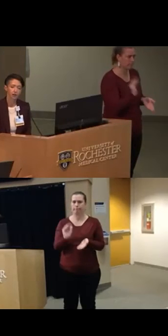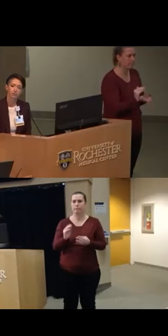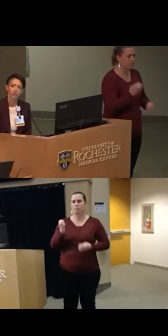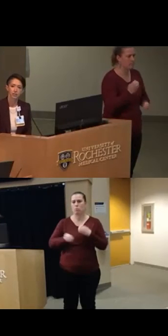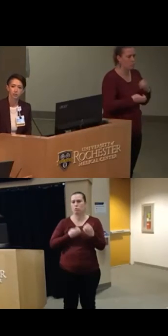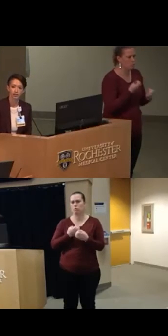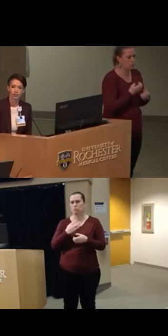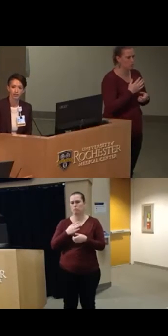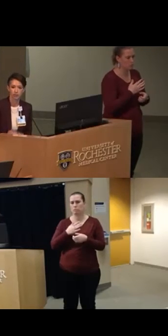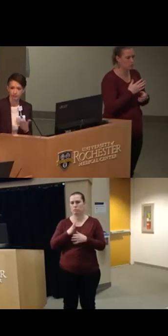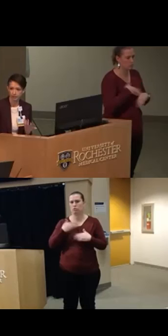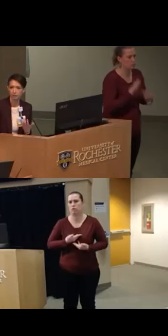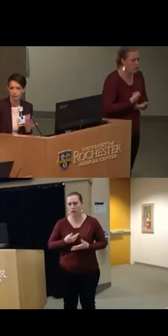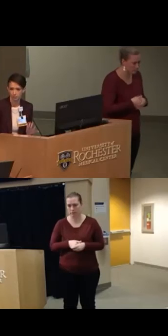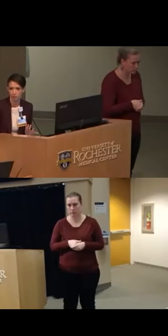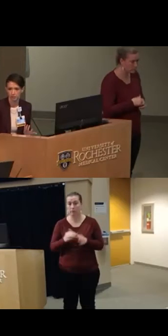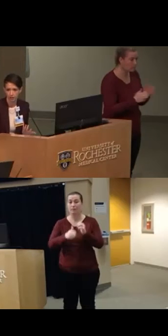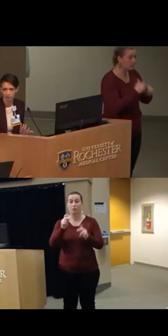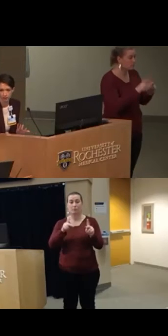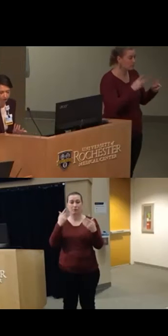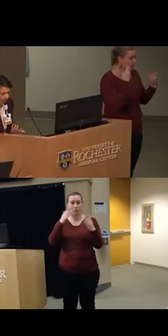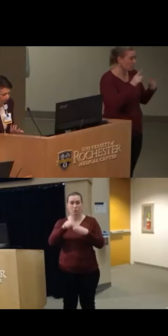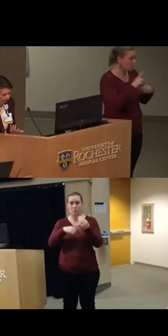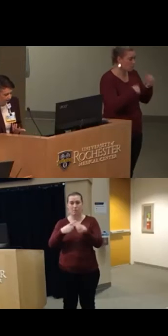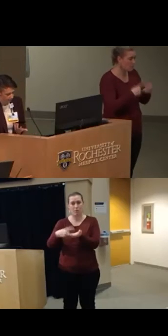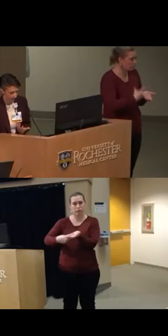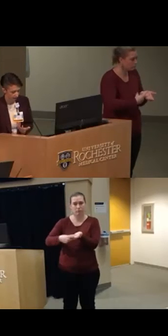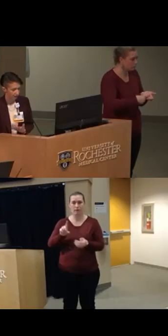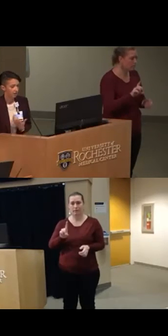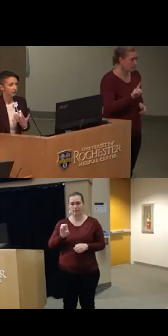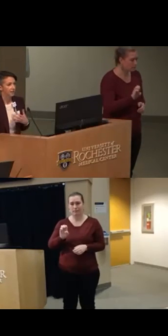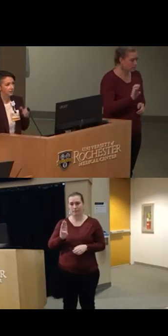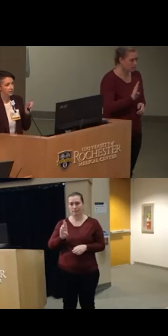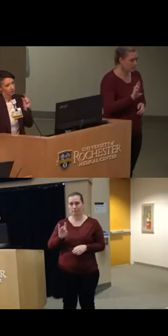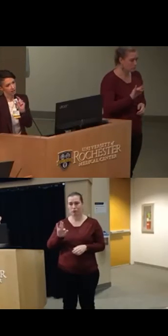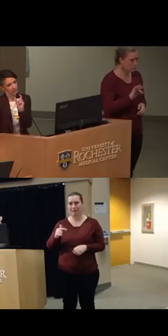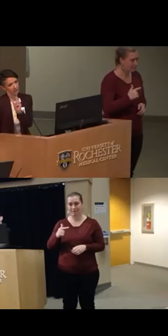are familiar with a debriefing as a form of our critical incident response that's actually like